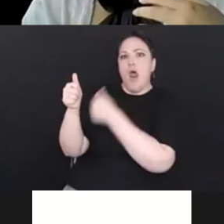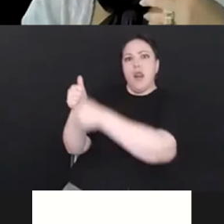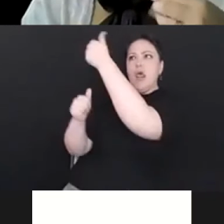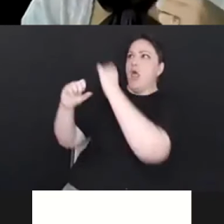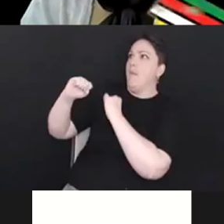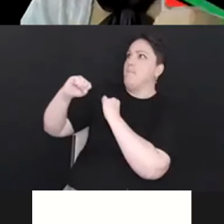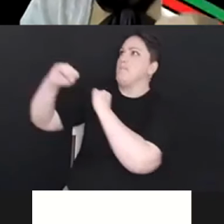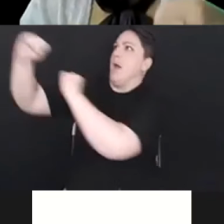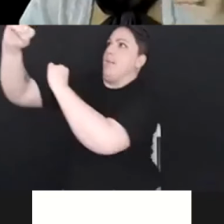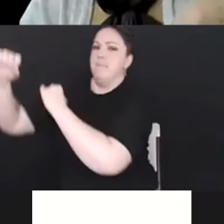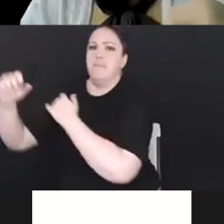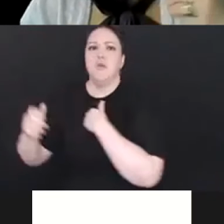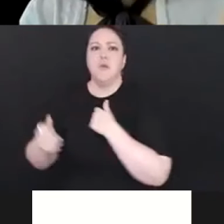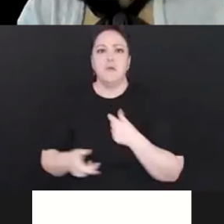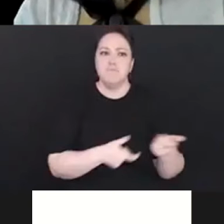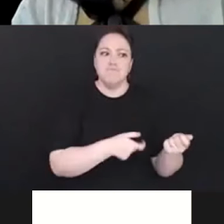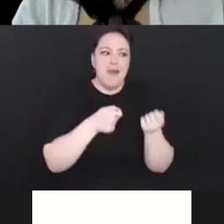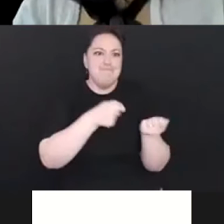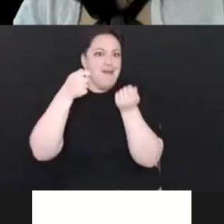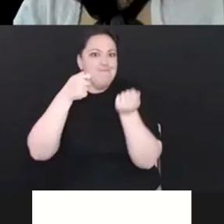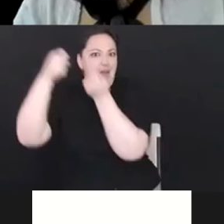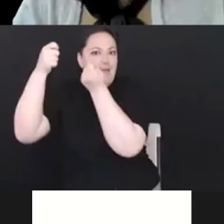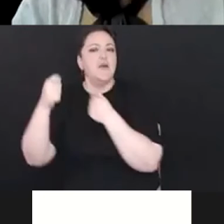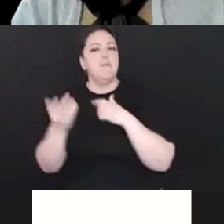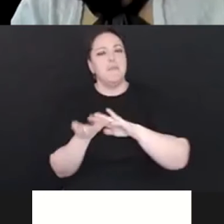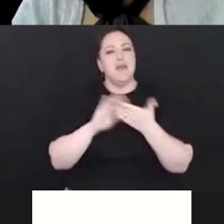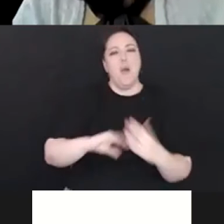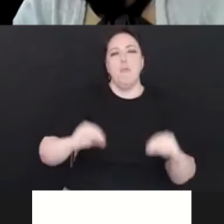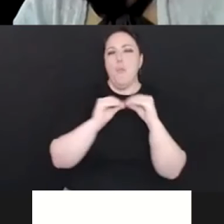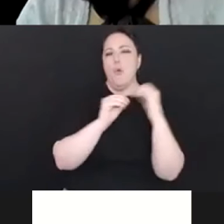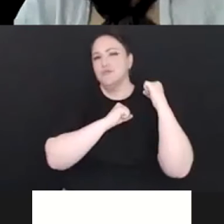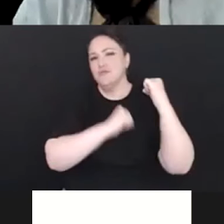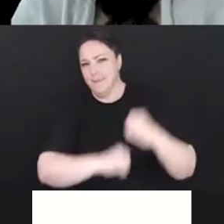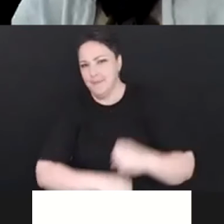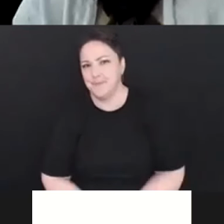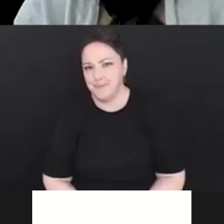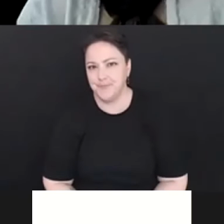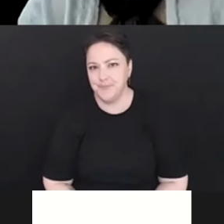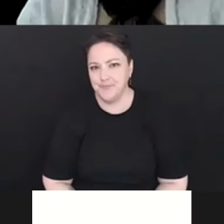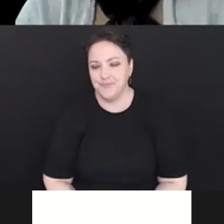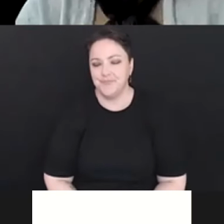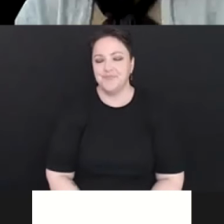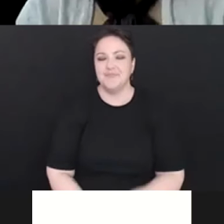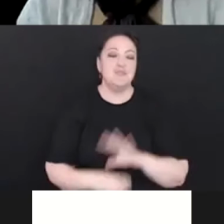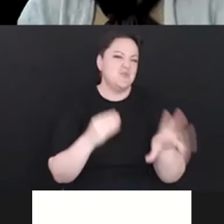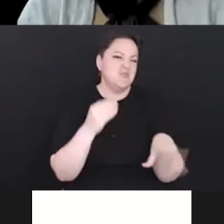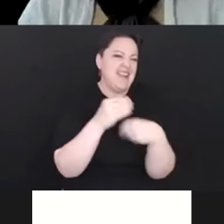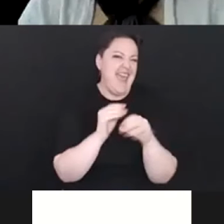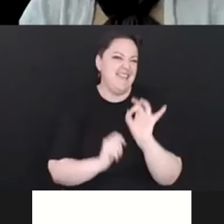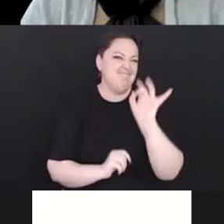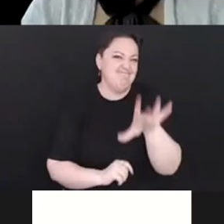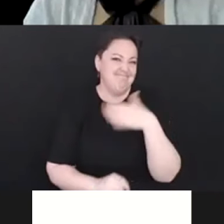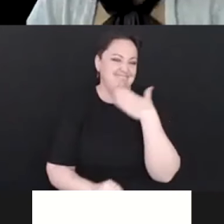that strength will get us to a better place. Um so that, I just wanted to add that. Thank you.